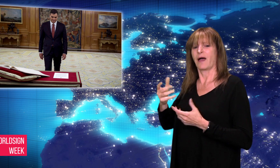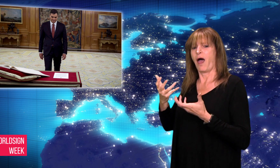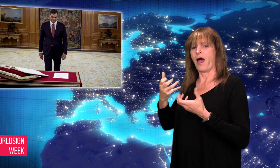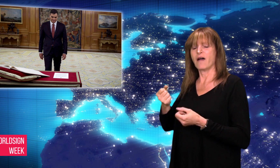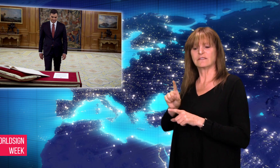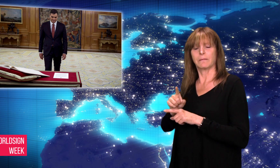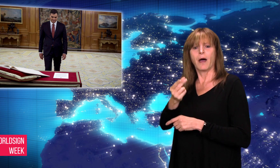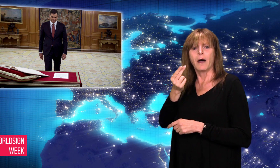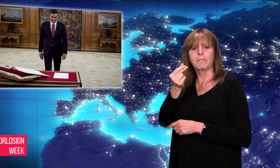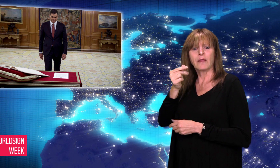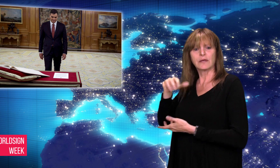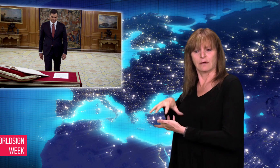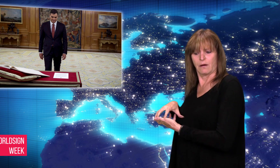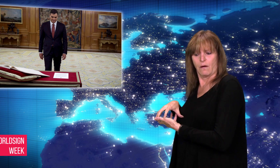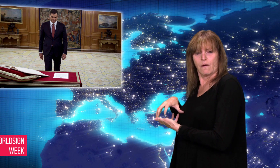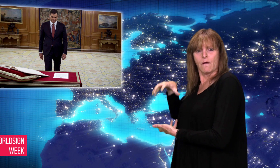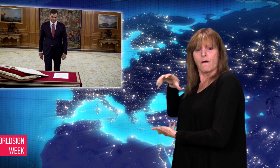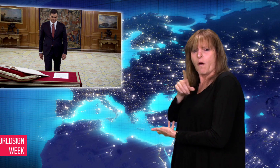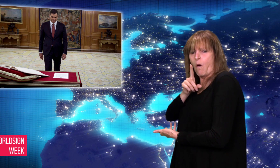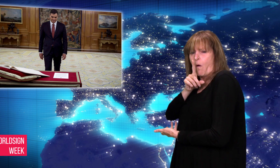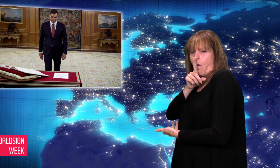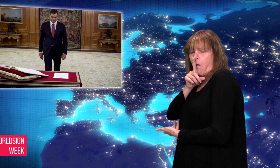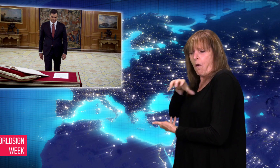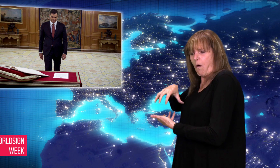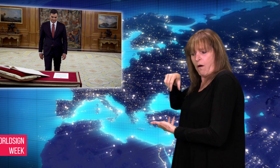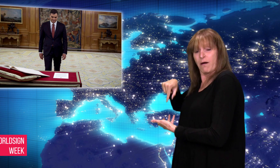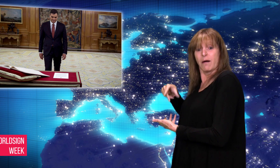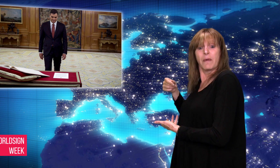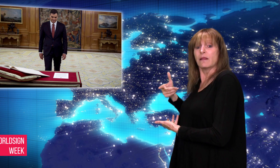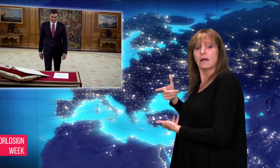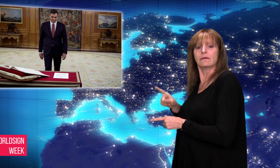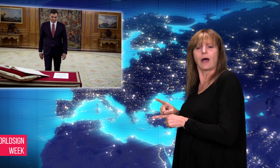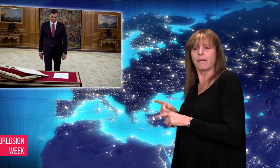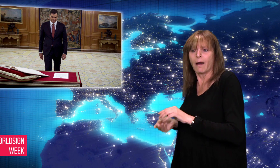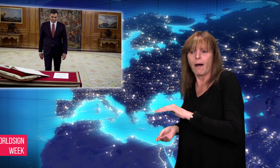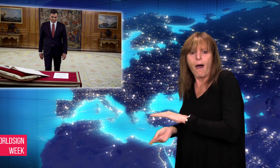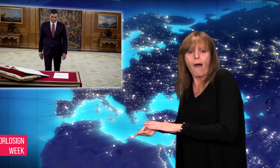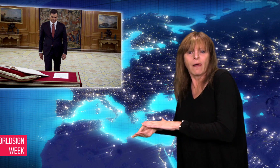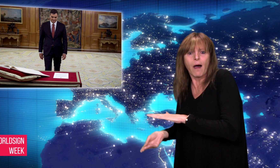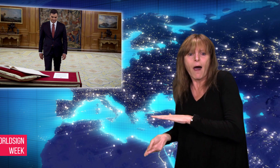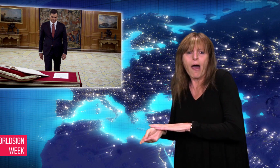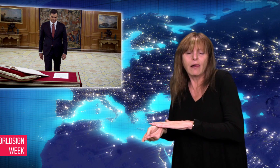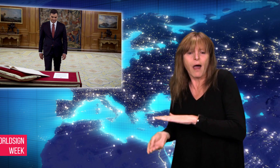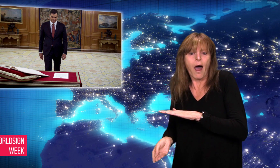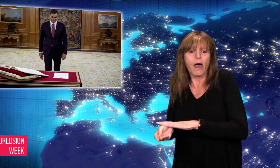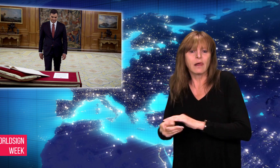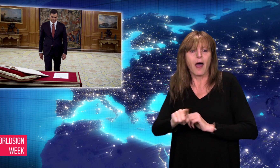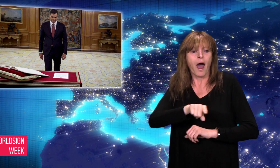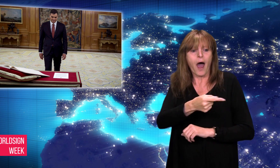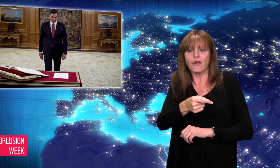involvement, parliament could no